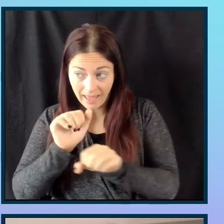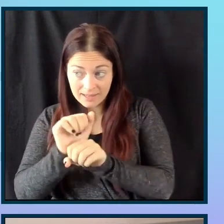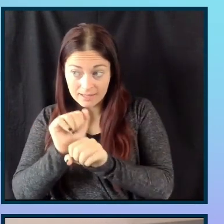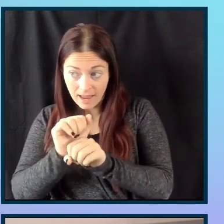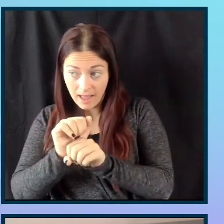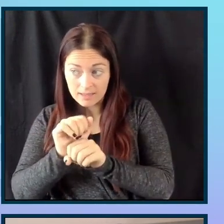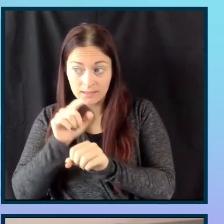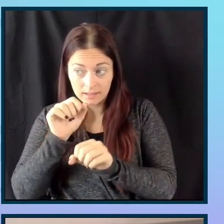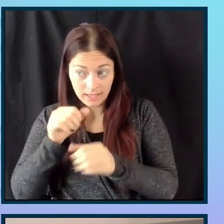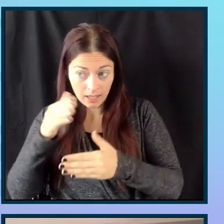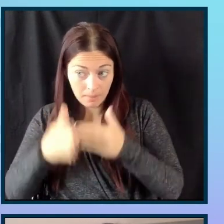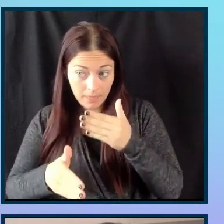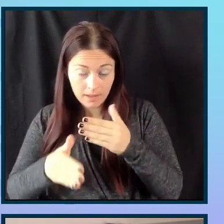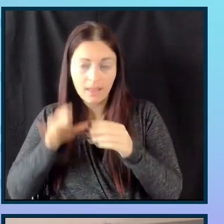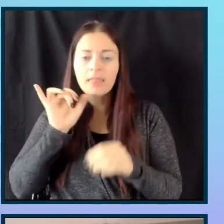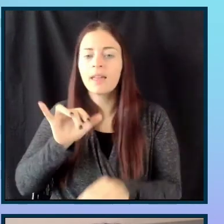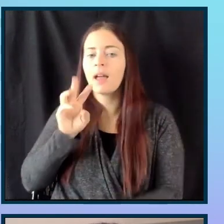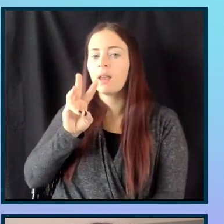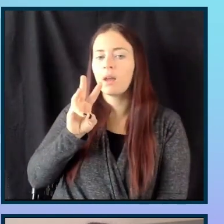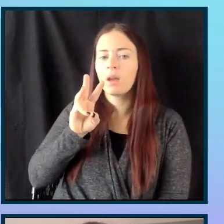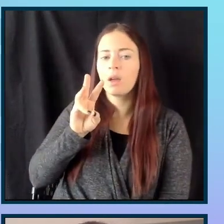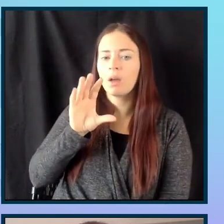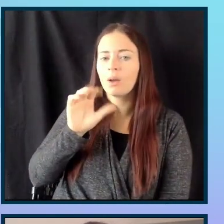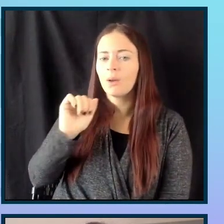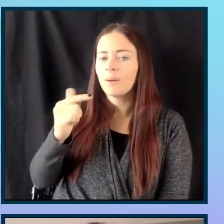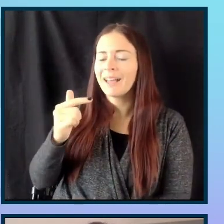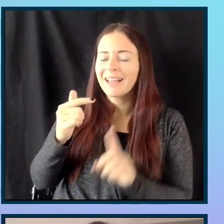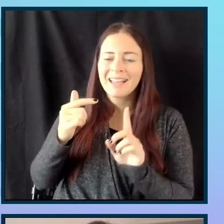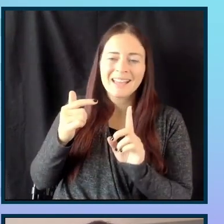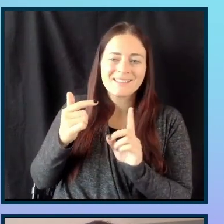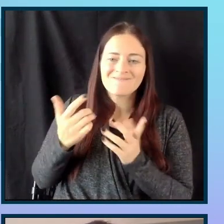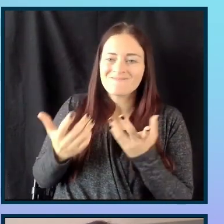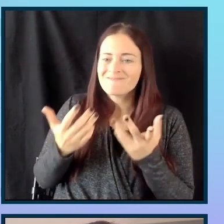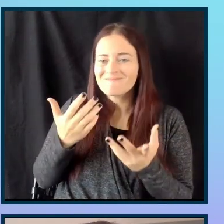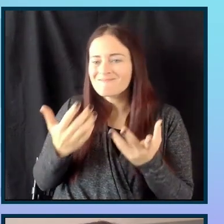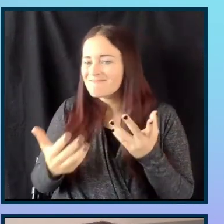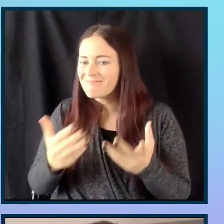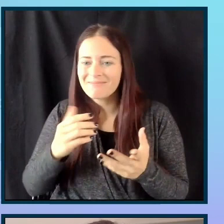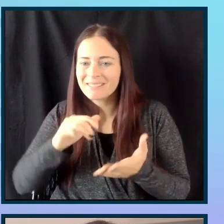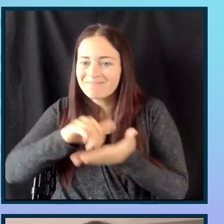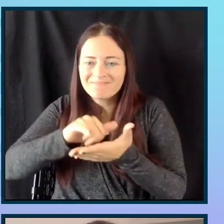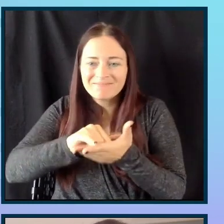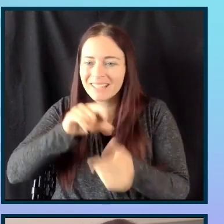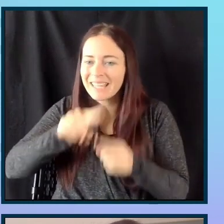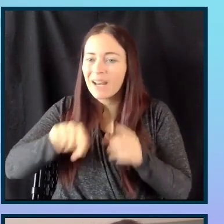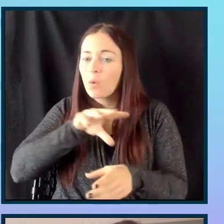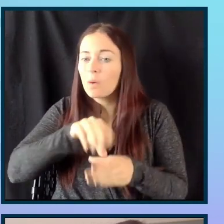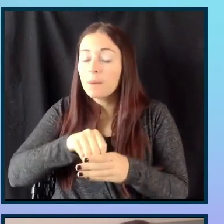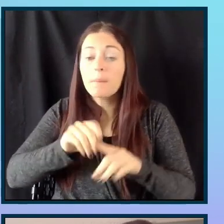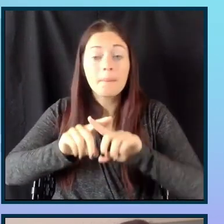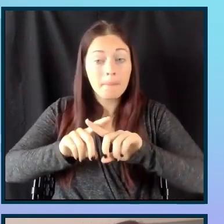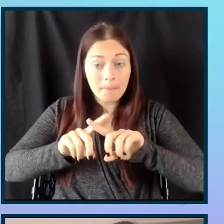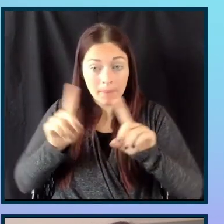That's a thing WCAG like it might never or be able to incorporate, but we can include protocols externally,